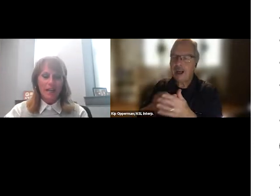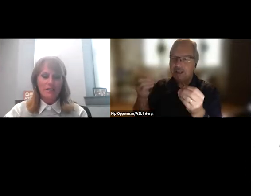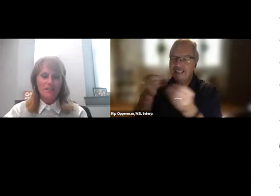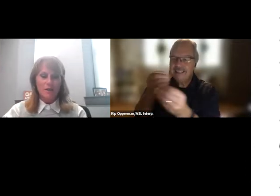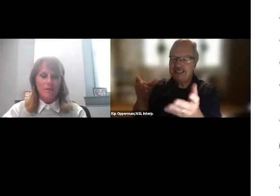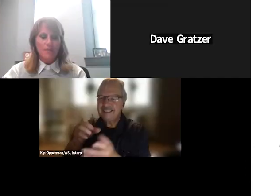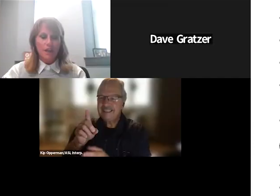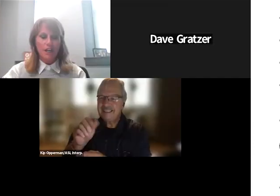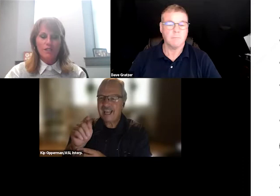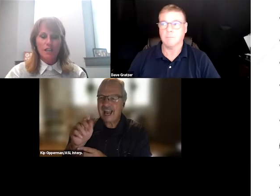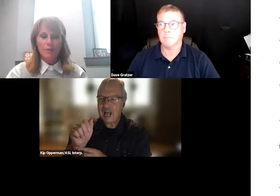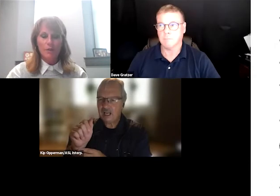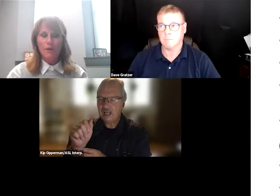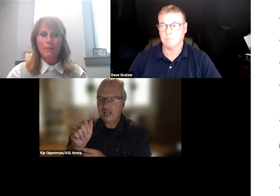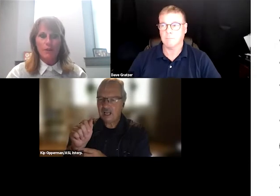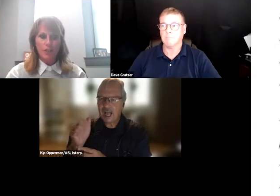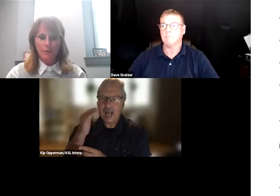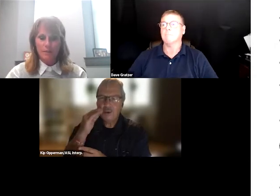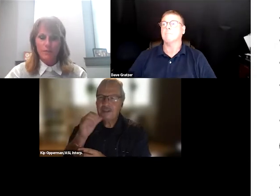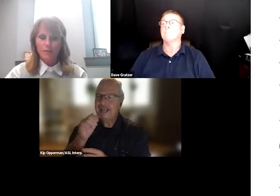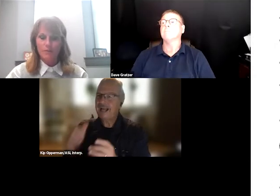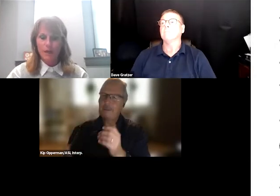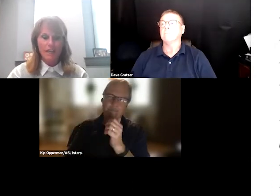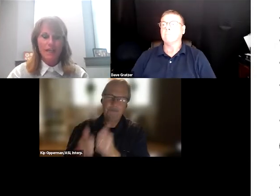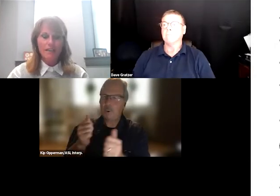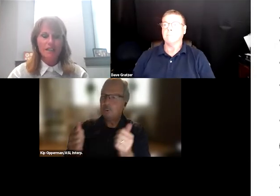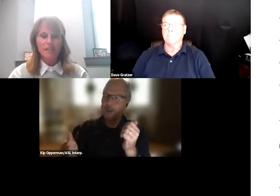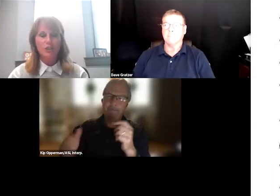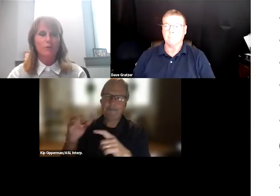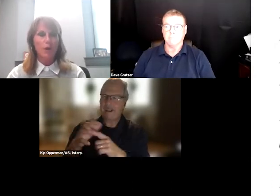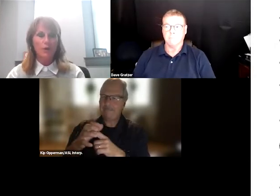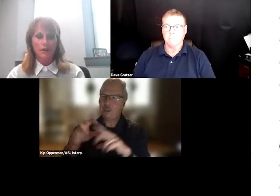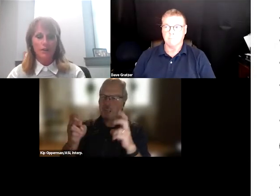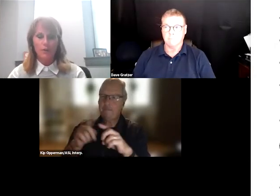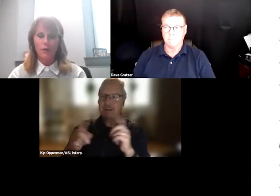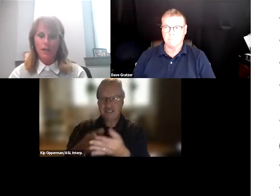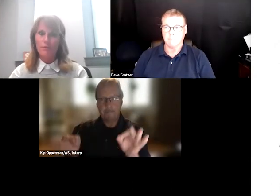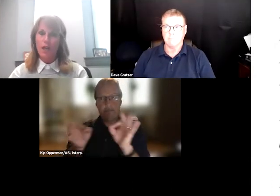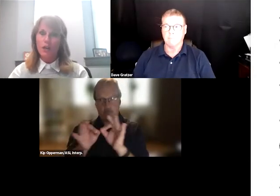I know it's not the most popular topic sometimes, but it is an essential component of your program.